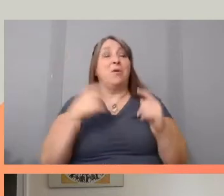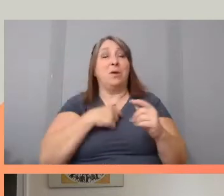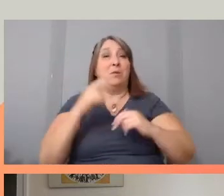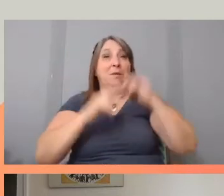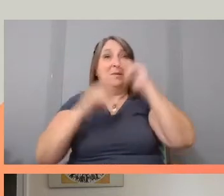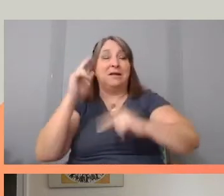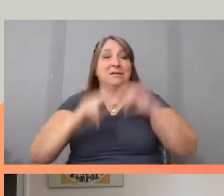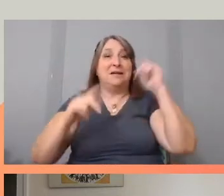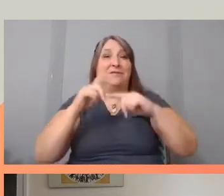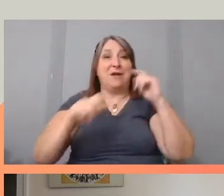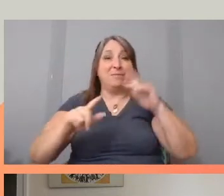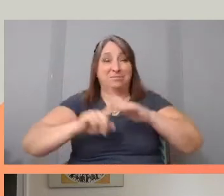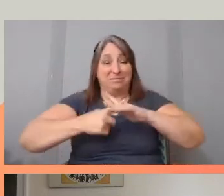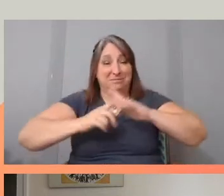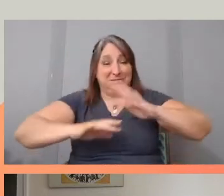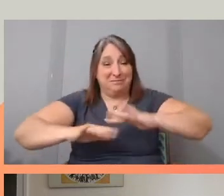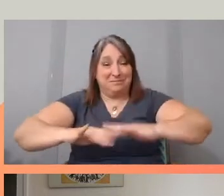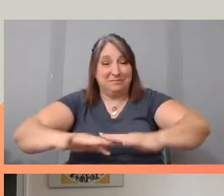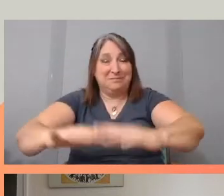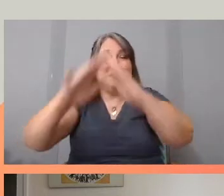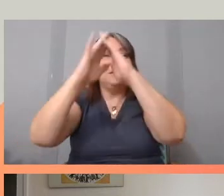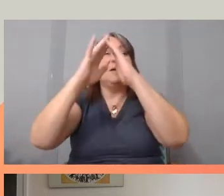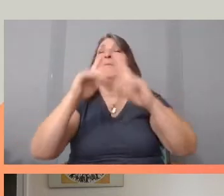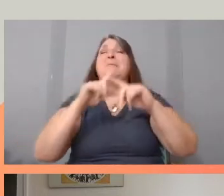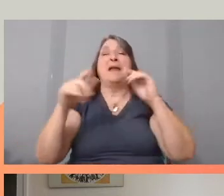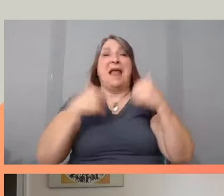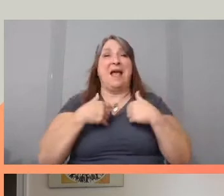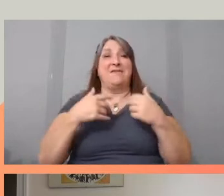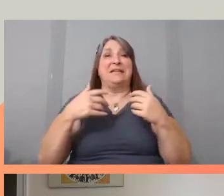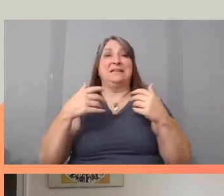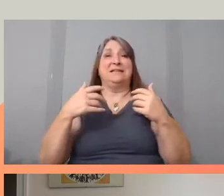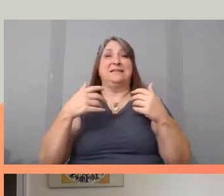having independent producers and filmmakers liaison